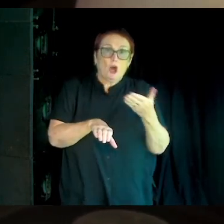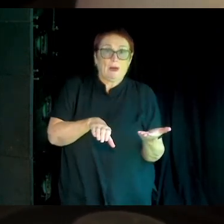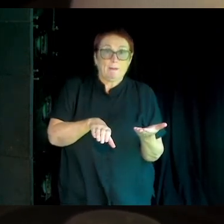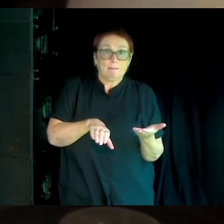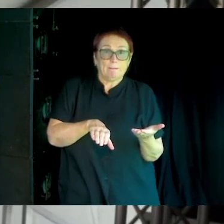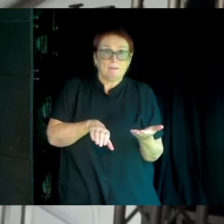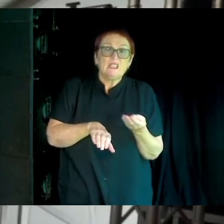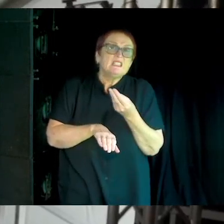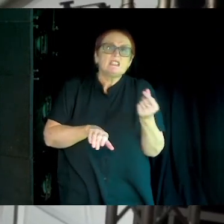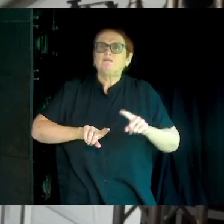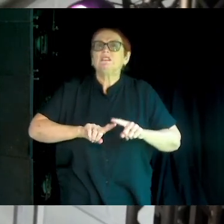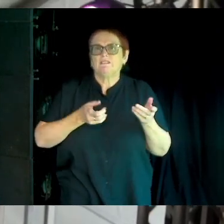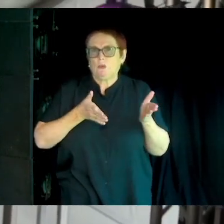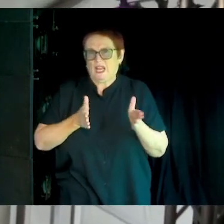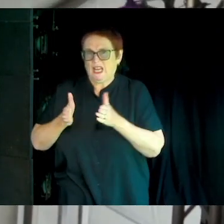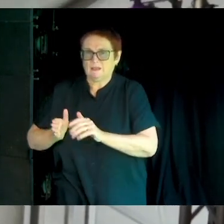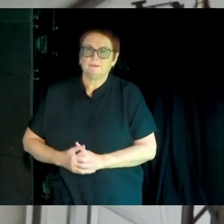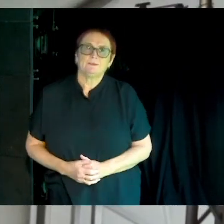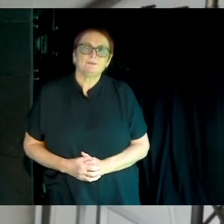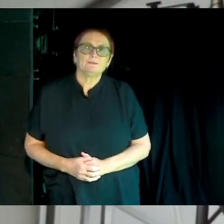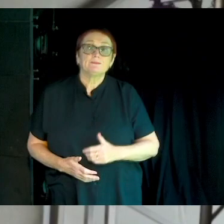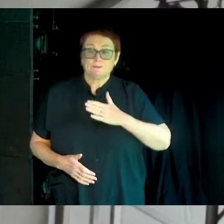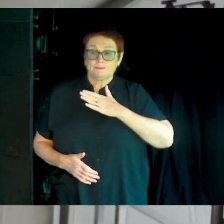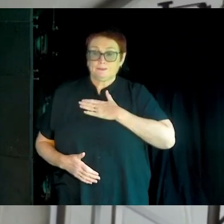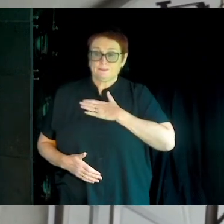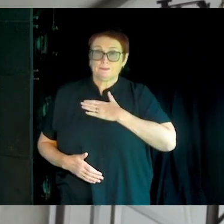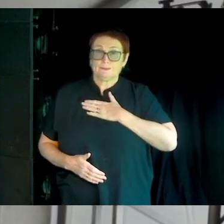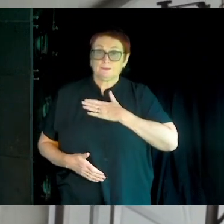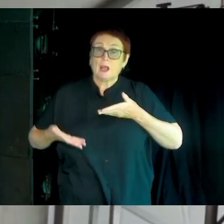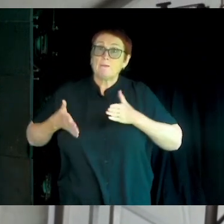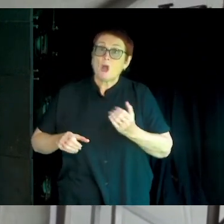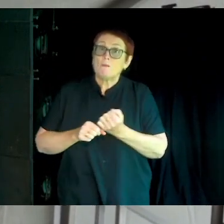and some people are doing it but in my way the way that make my life easier you